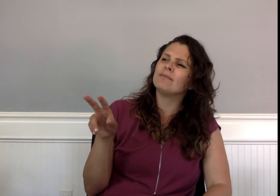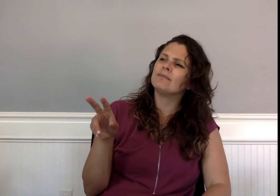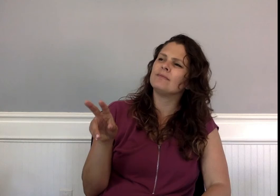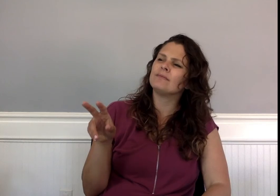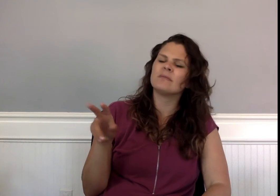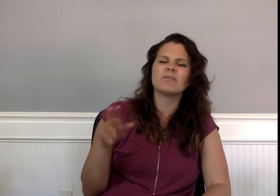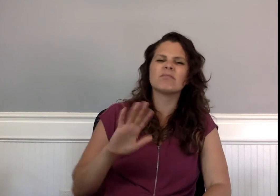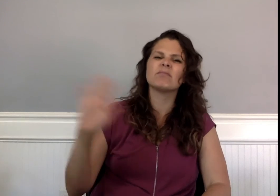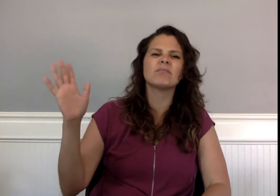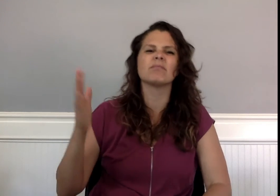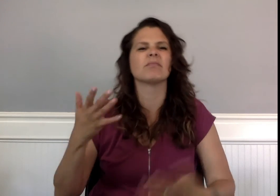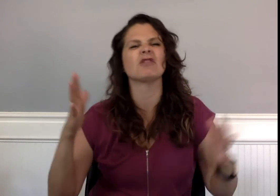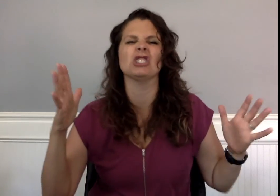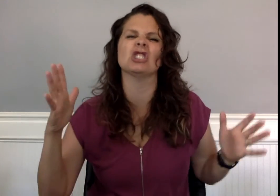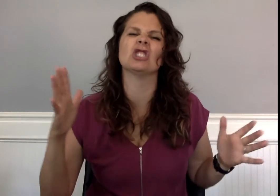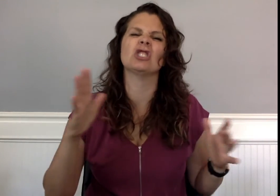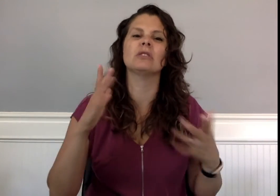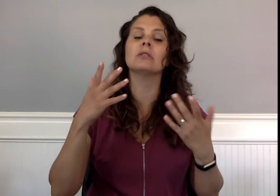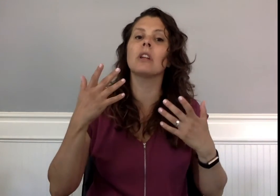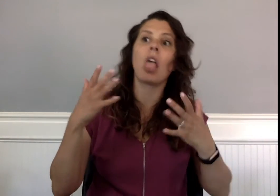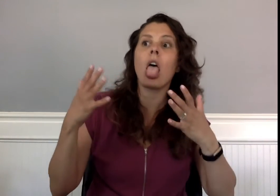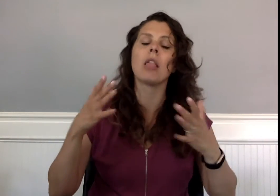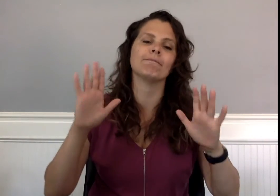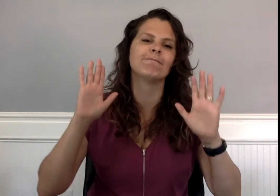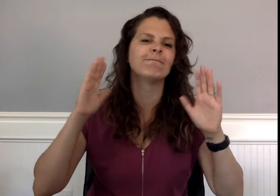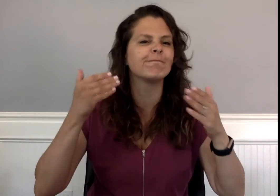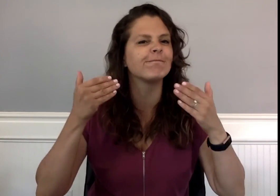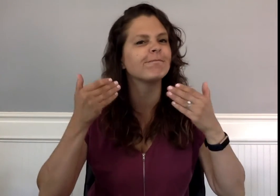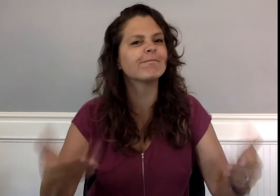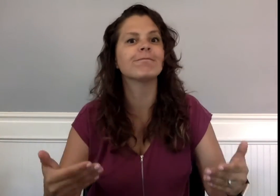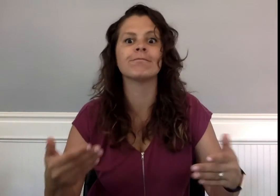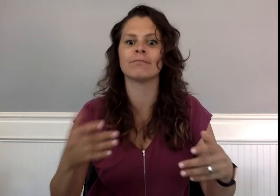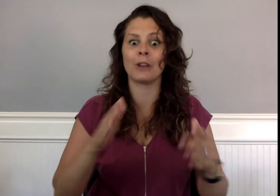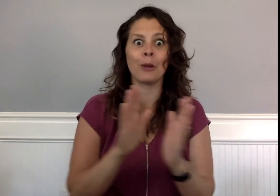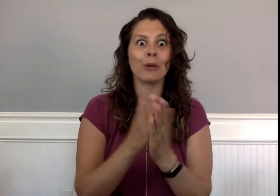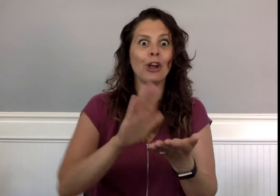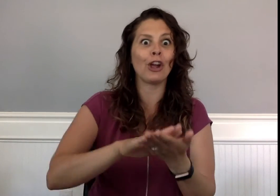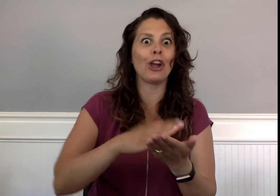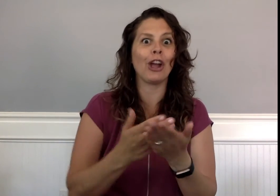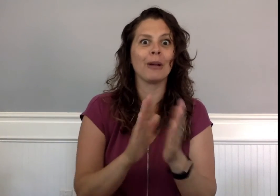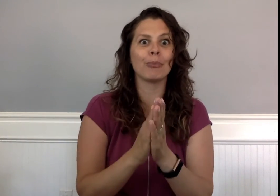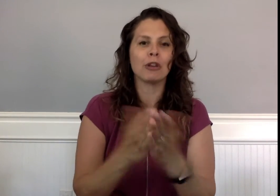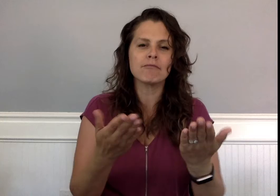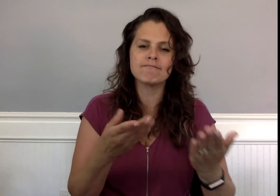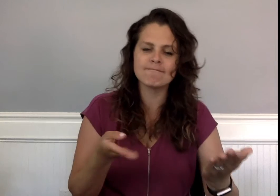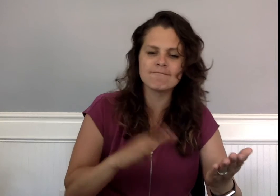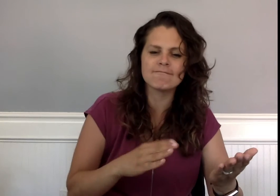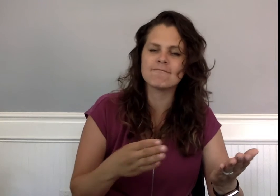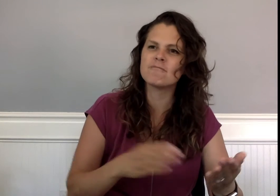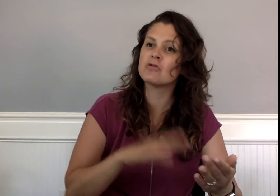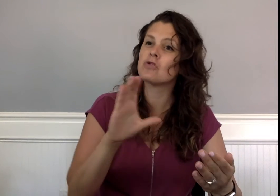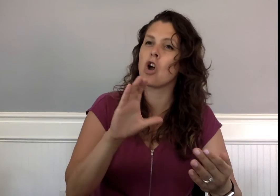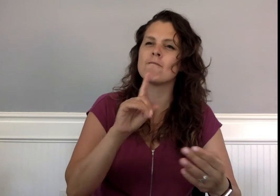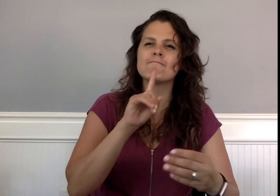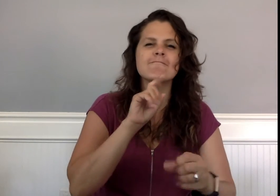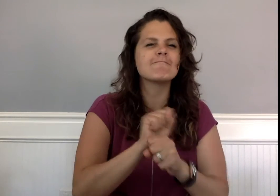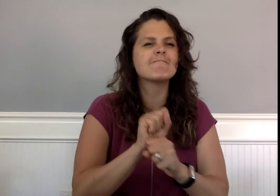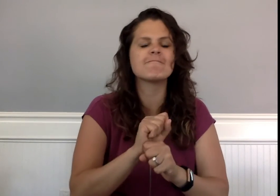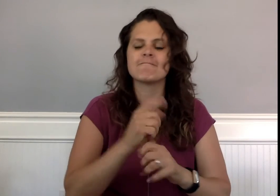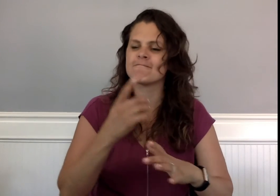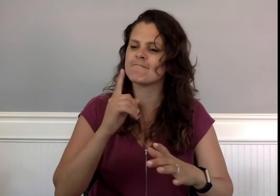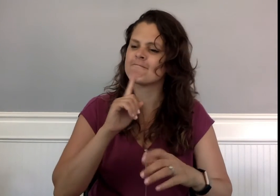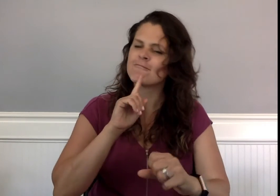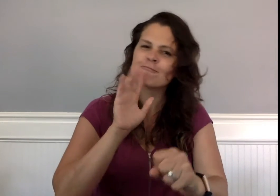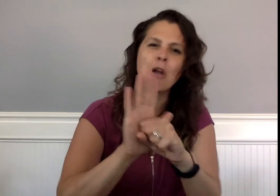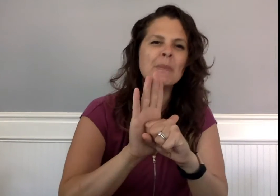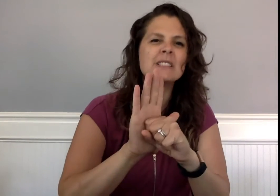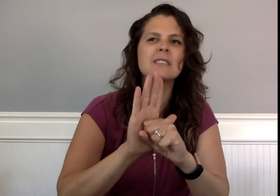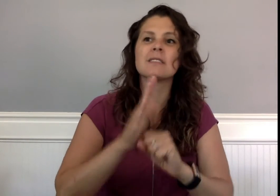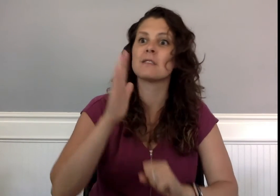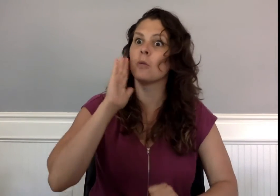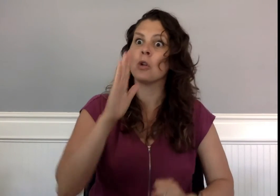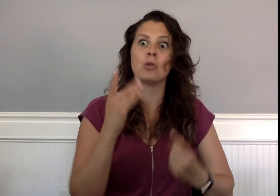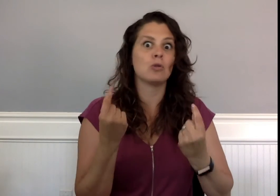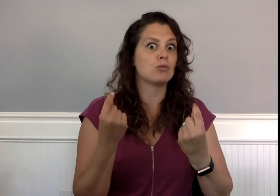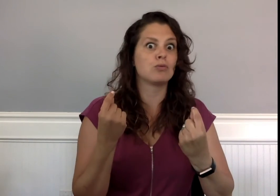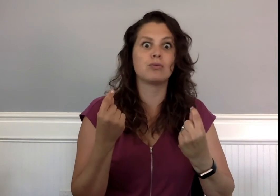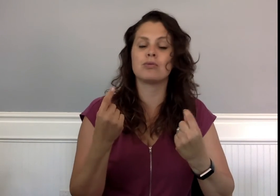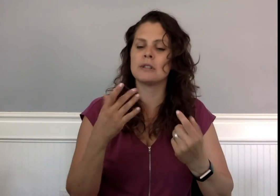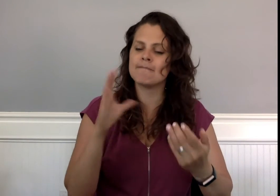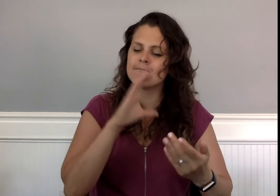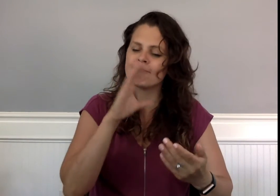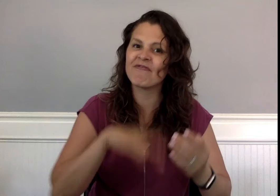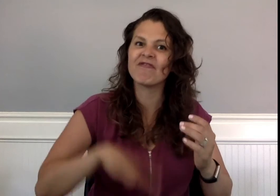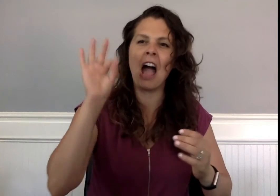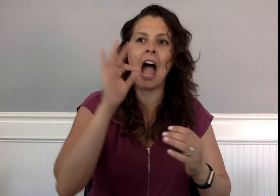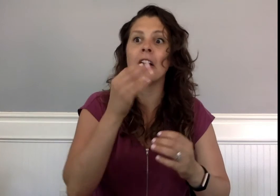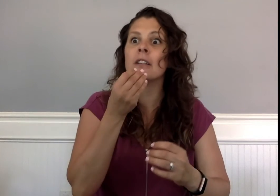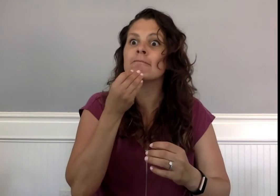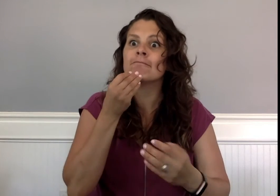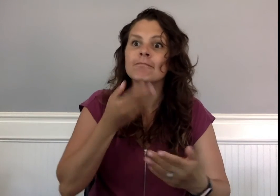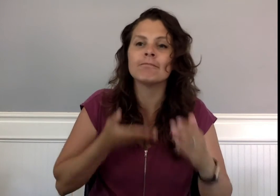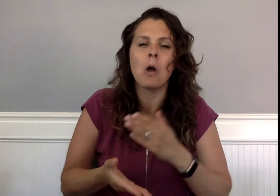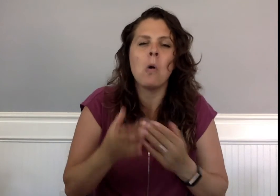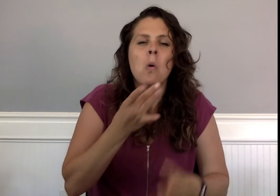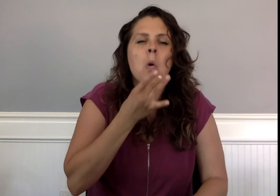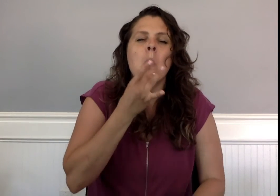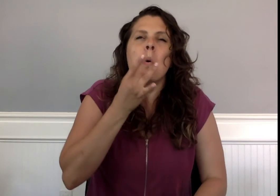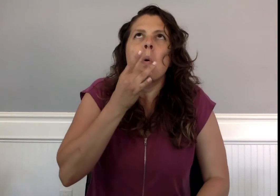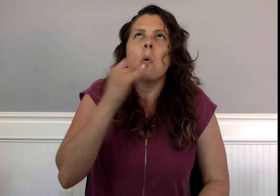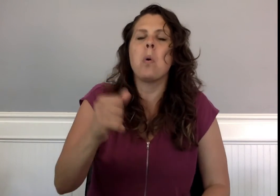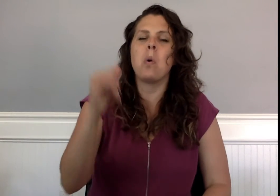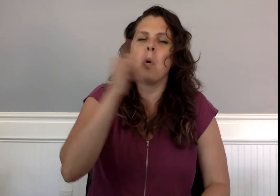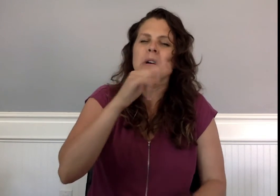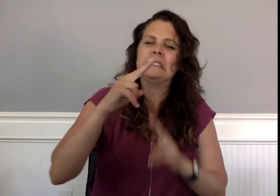He returned to the baking book, more determined than ever to find something so delicious